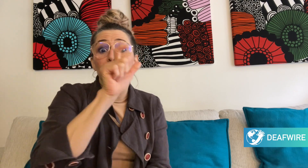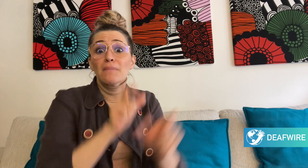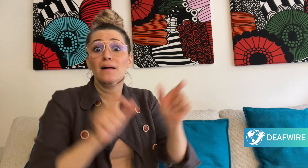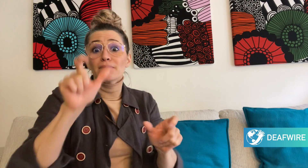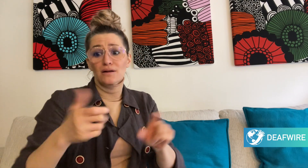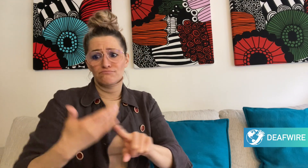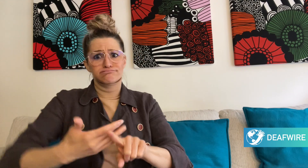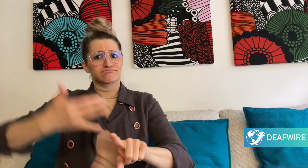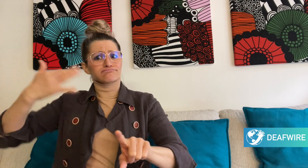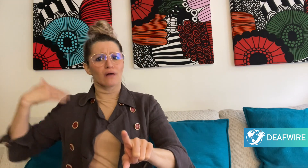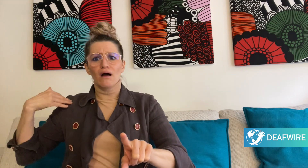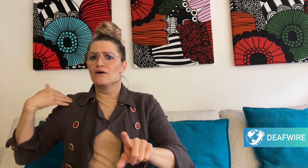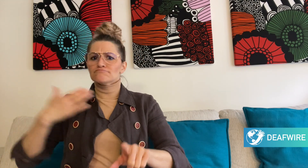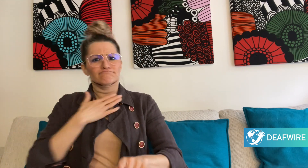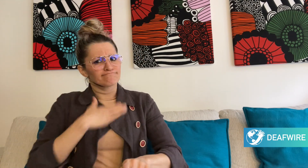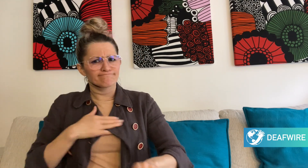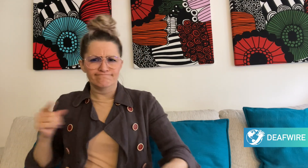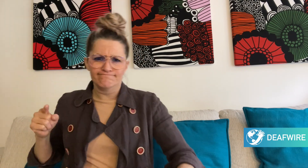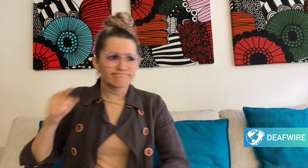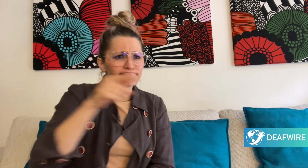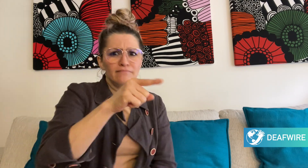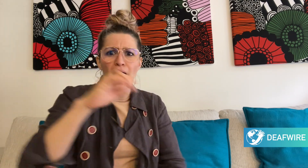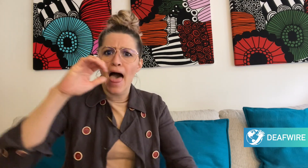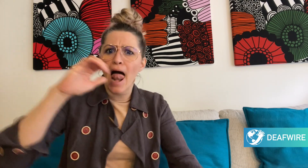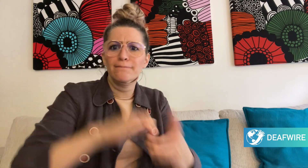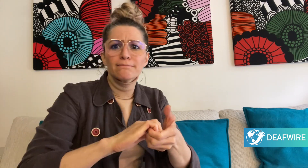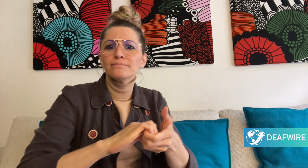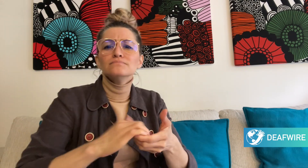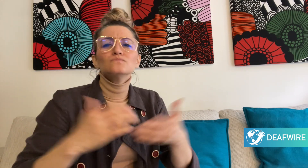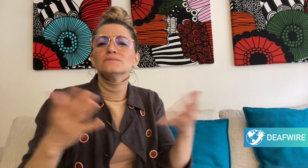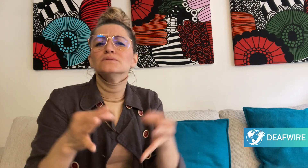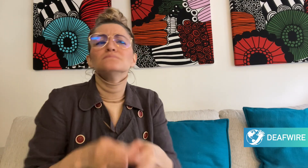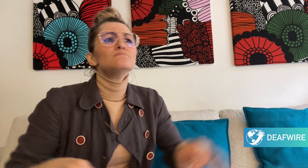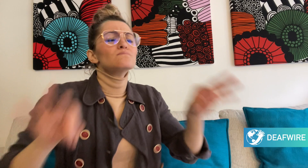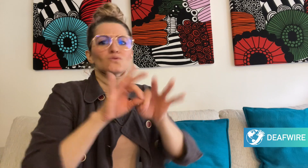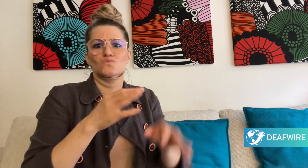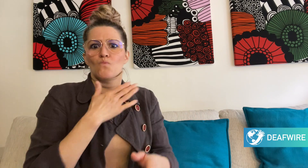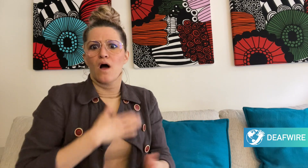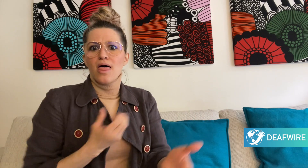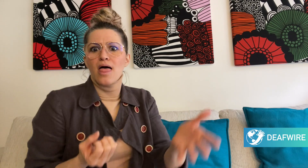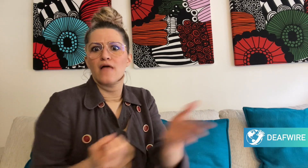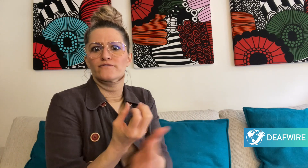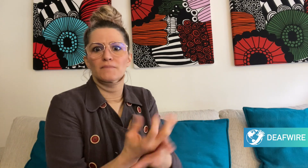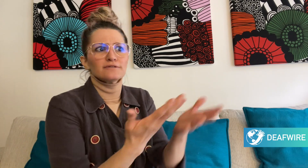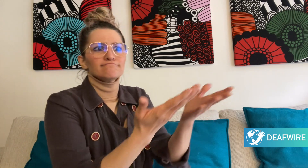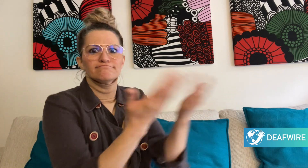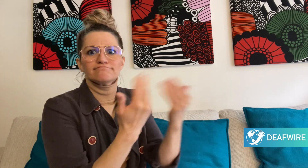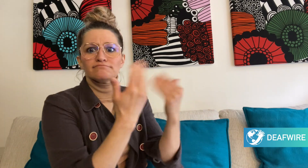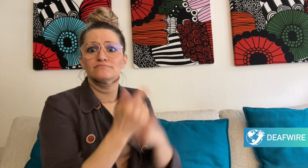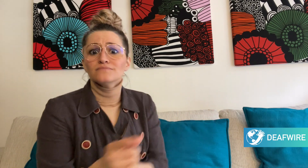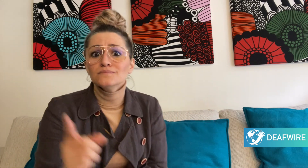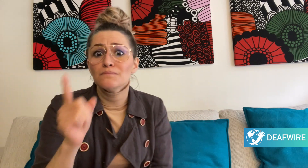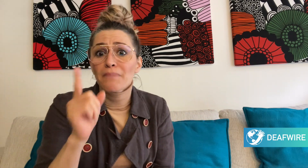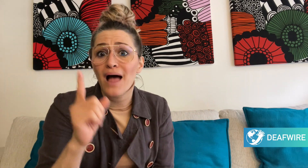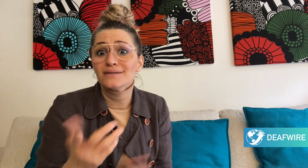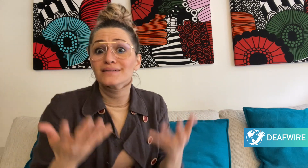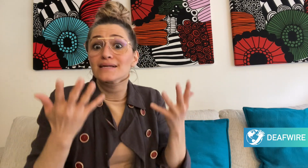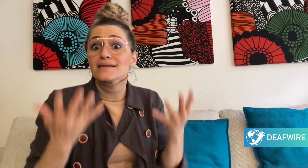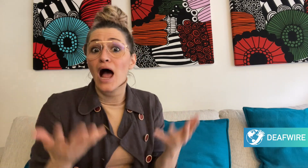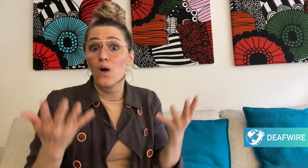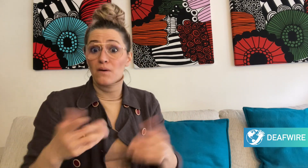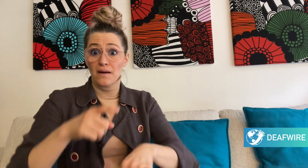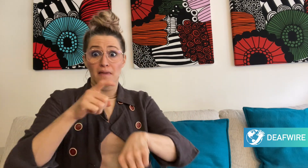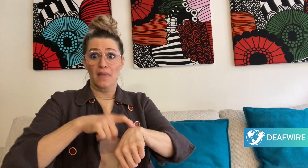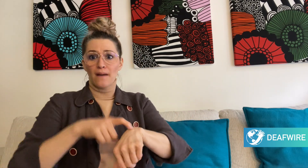to the club primarily to get information, but now they